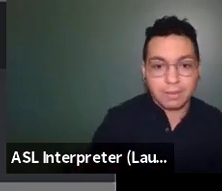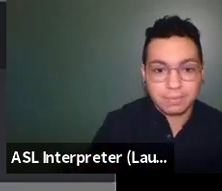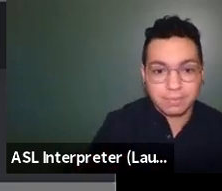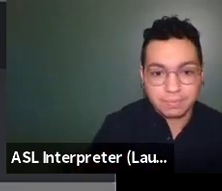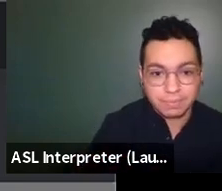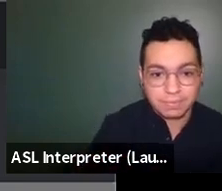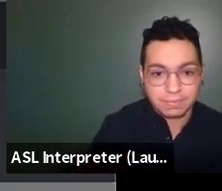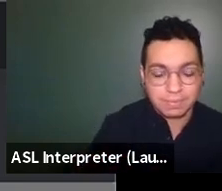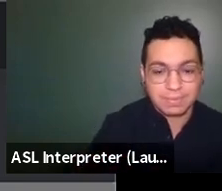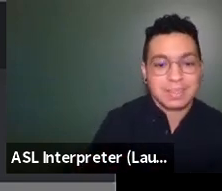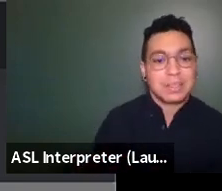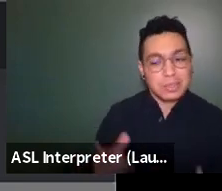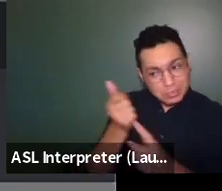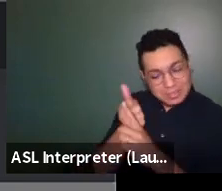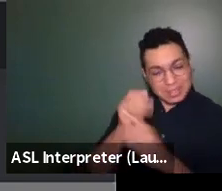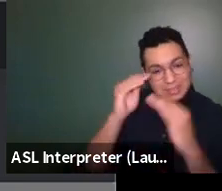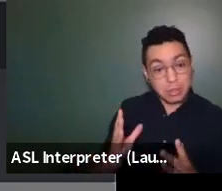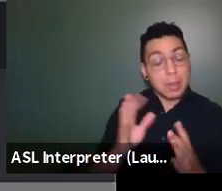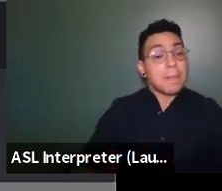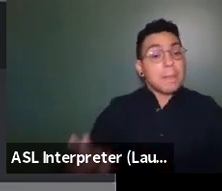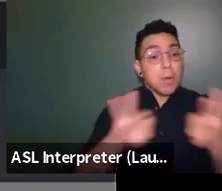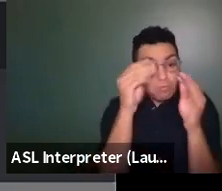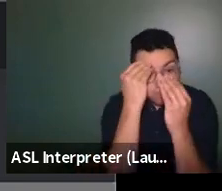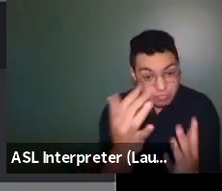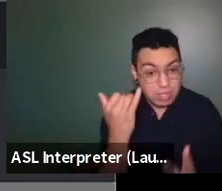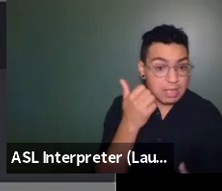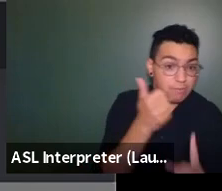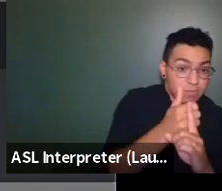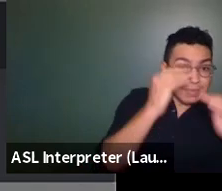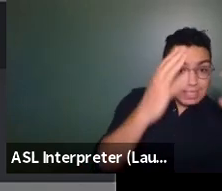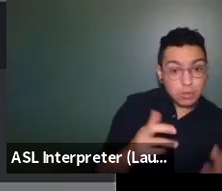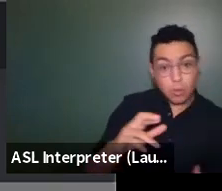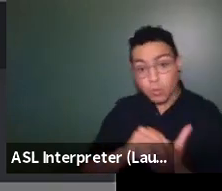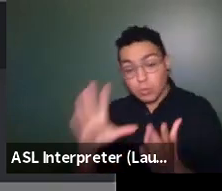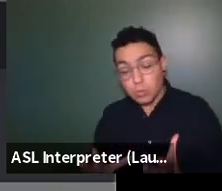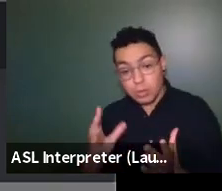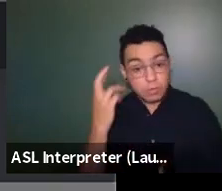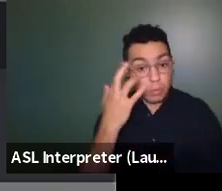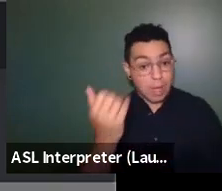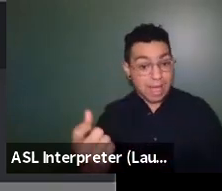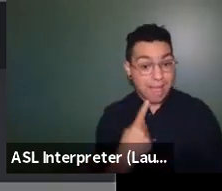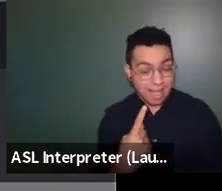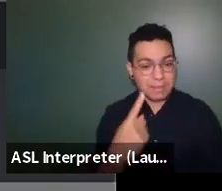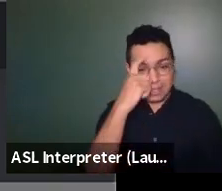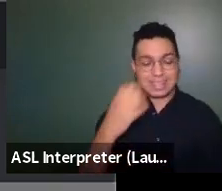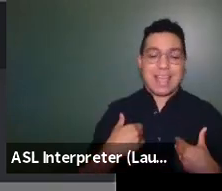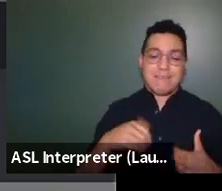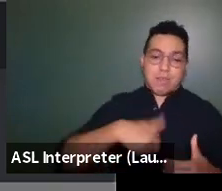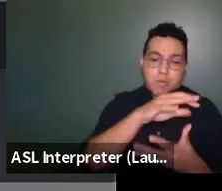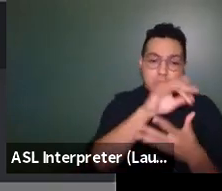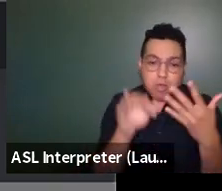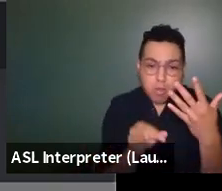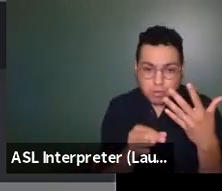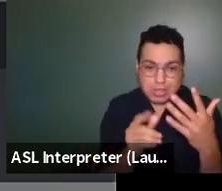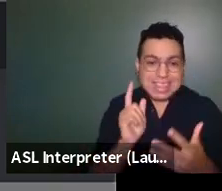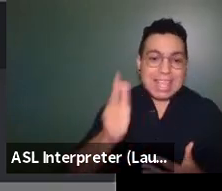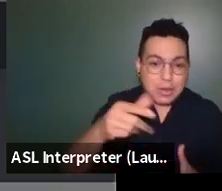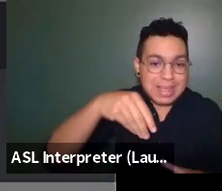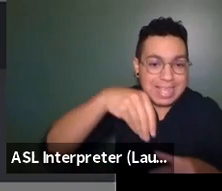ESD 112 - Katherine Livick: And the reason you have to tell it, whether you're a student or a teacher, is because it gives you different options in the classroom once you're in.